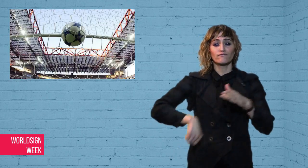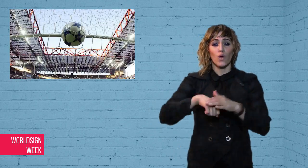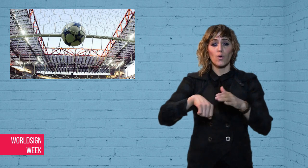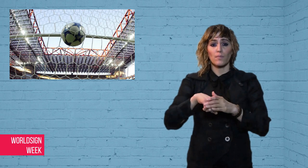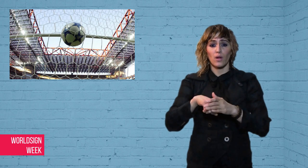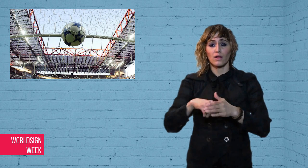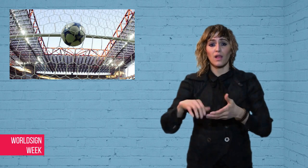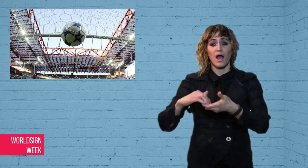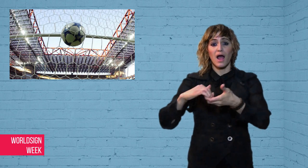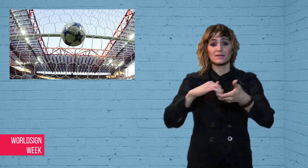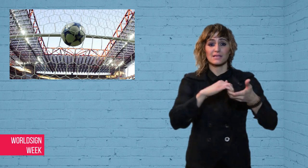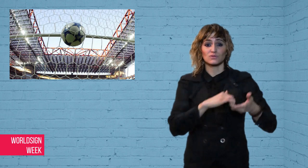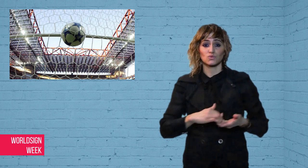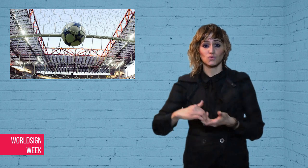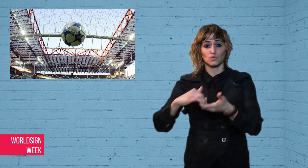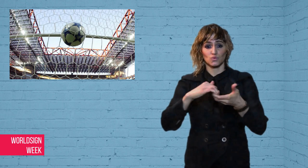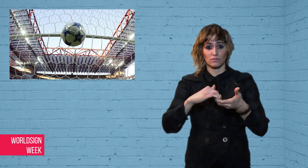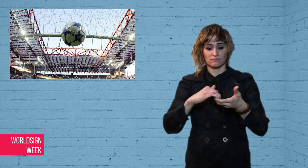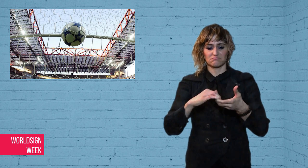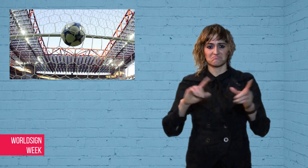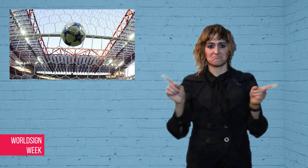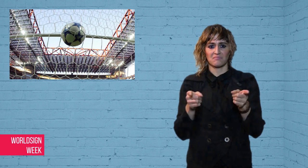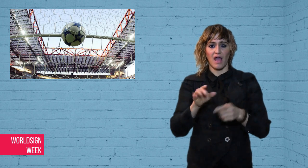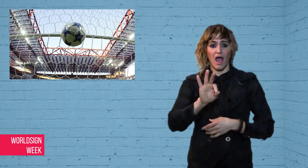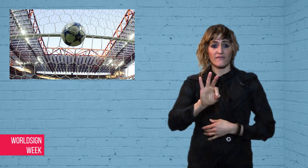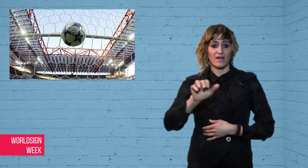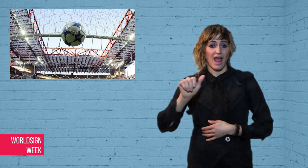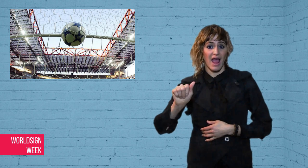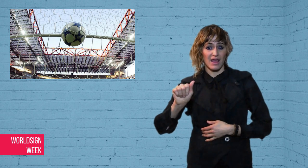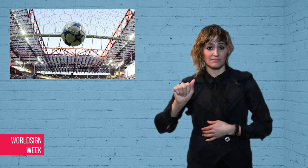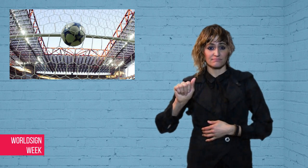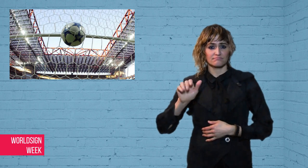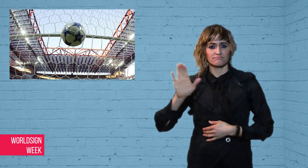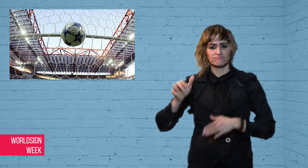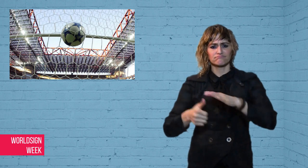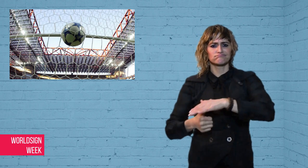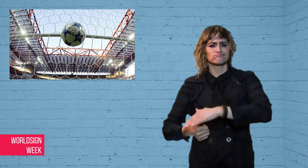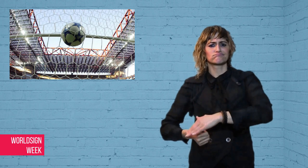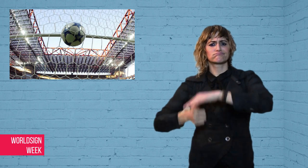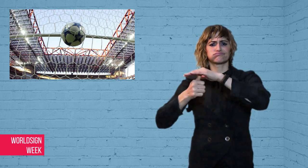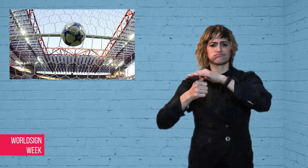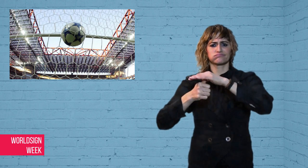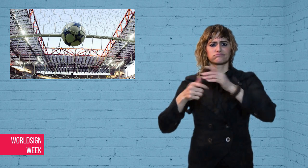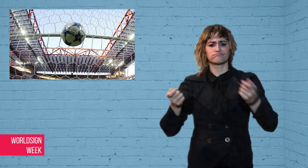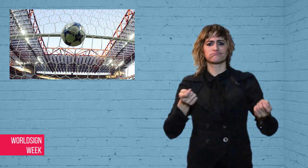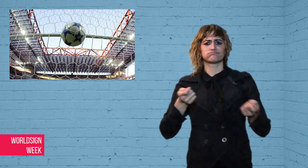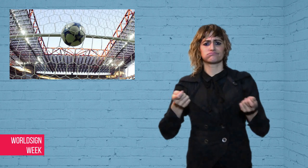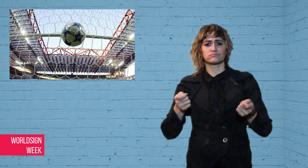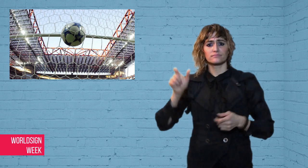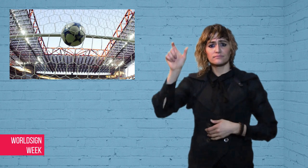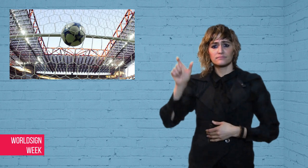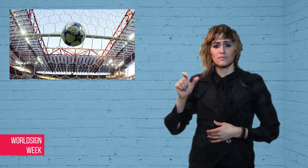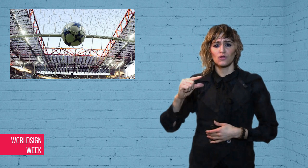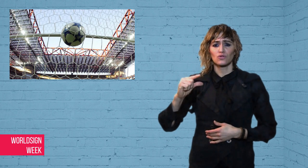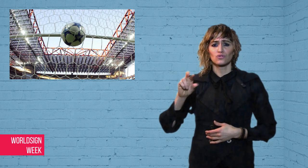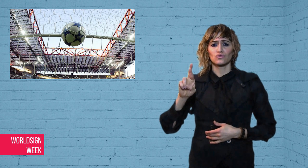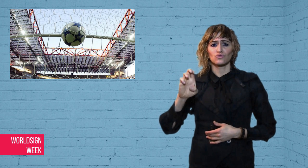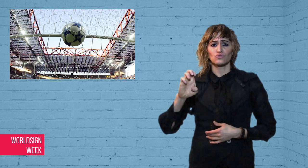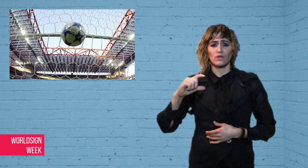The Football Association (FA)’s chairman